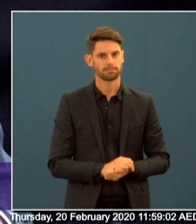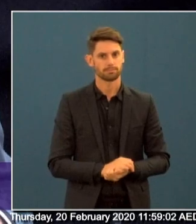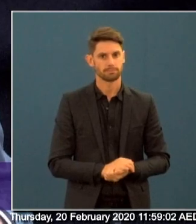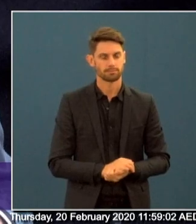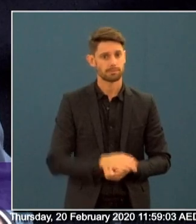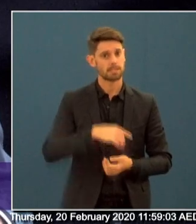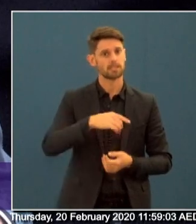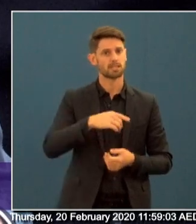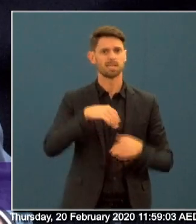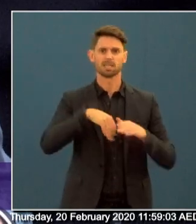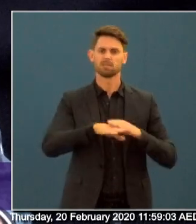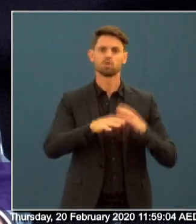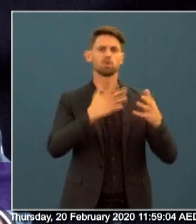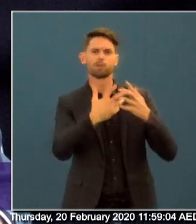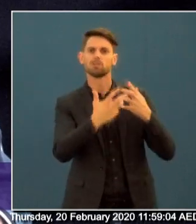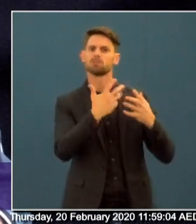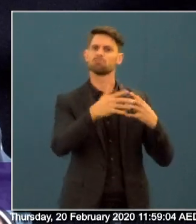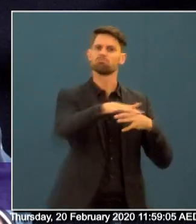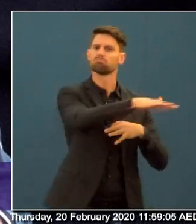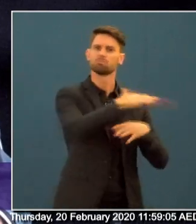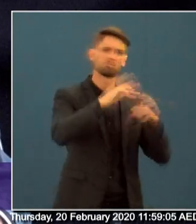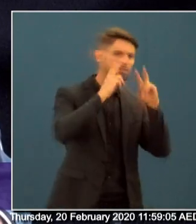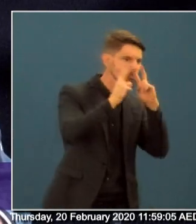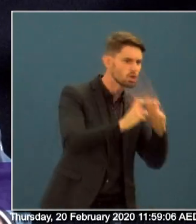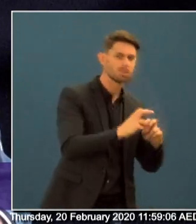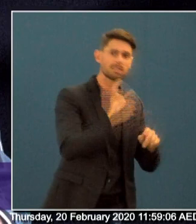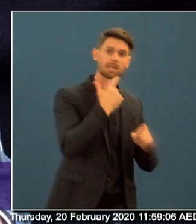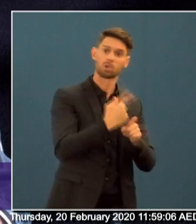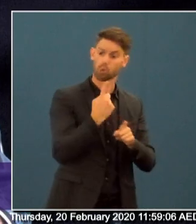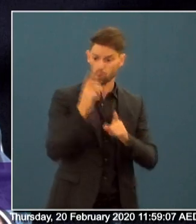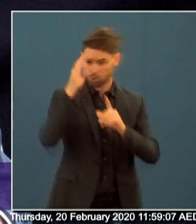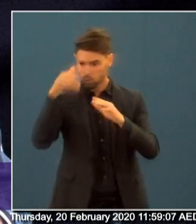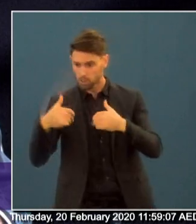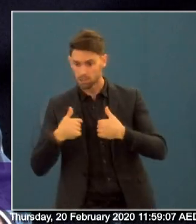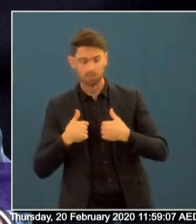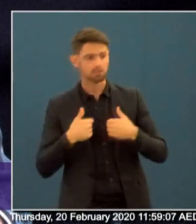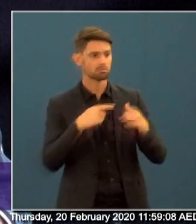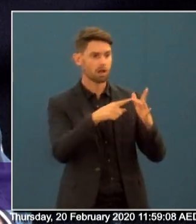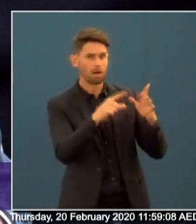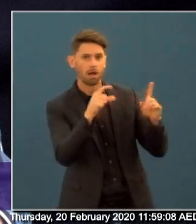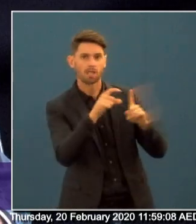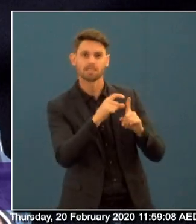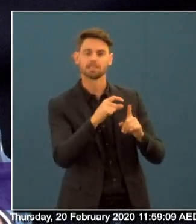of people with autism and people with intellectual disability have been under-represented.